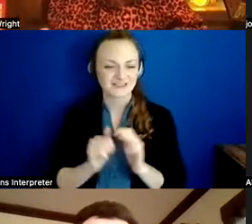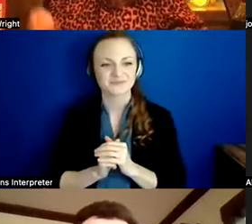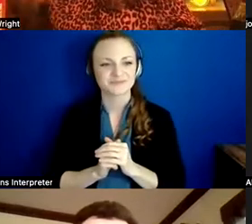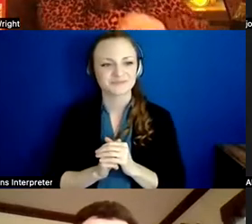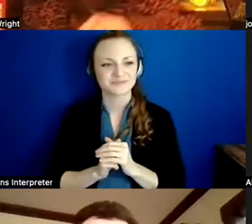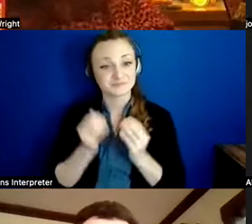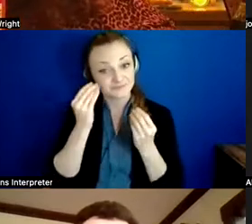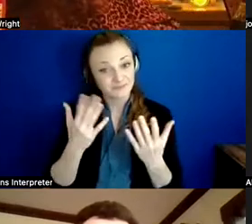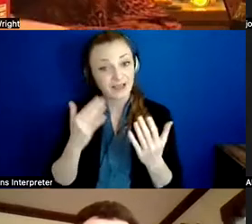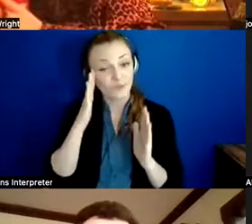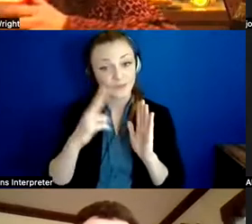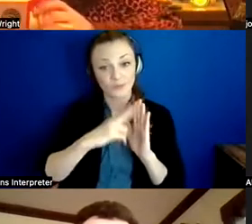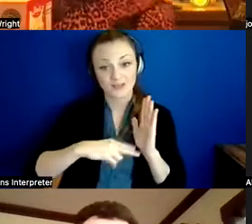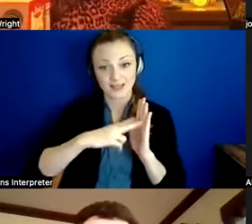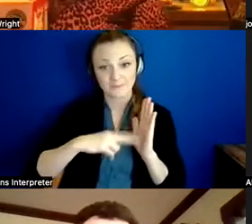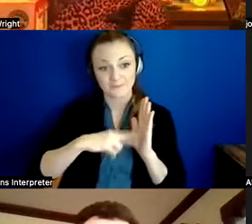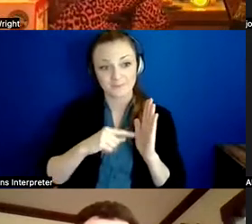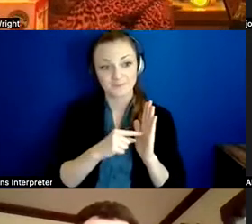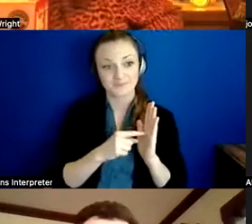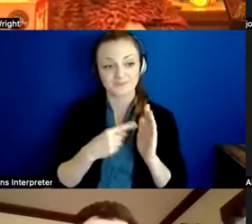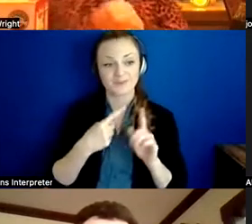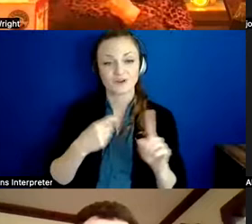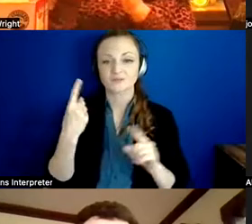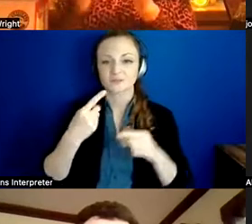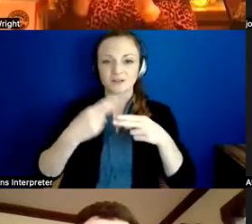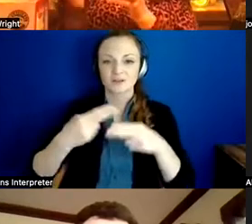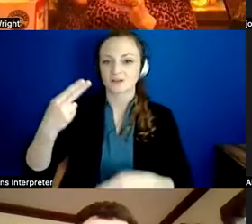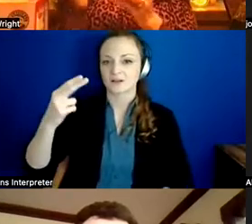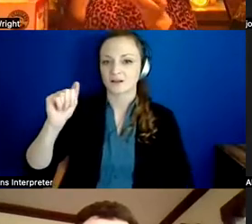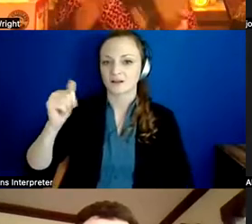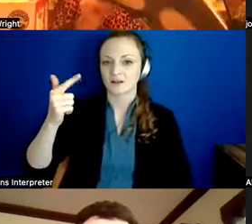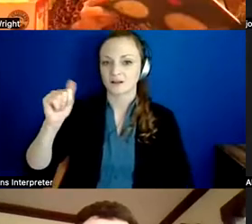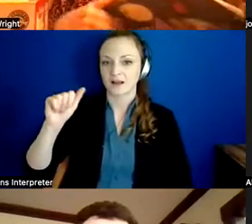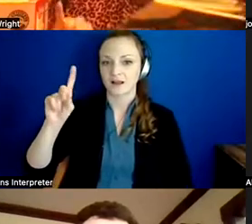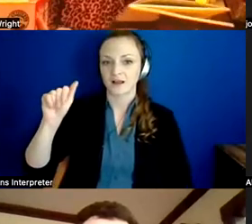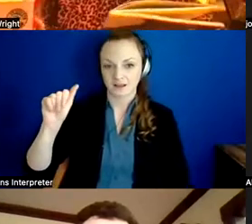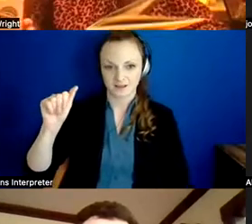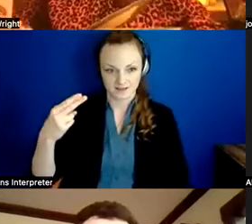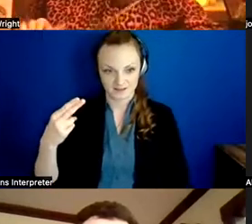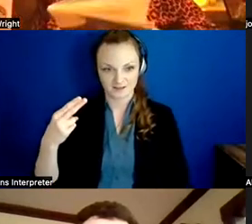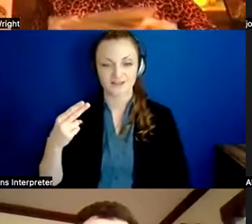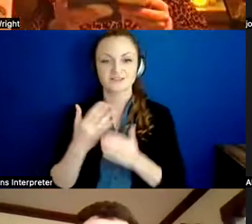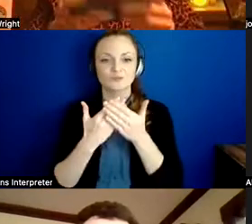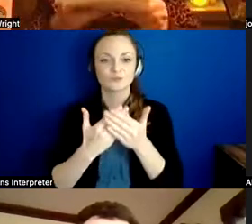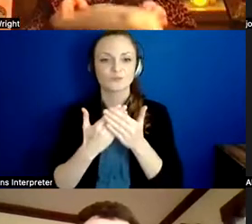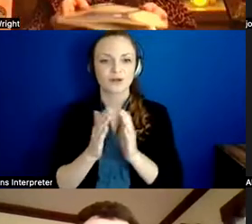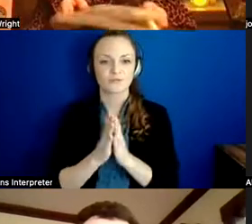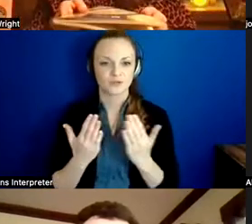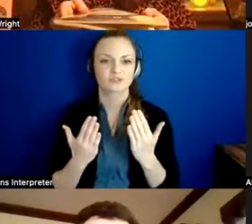to read them from a Hagada Hagada is a special prayer book that is, that everybody has a